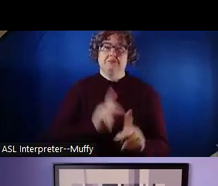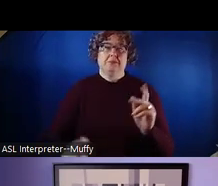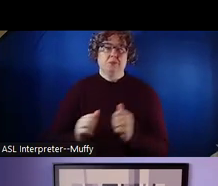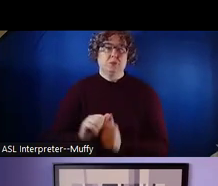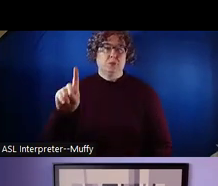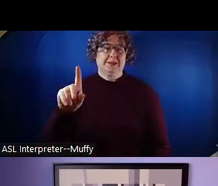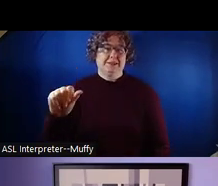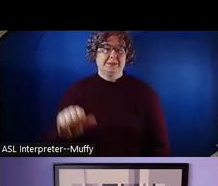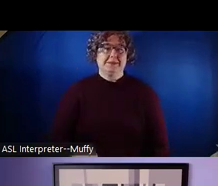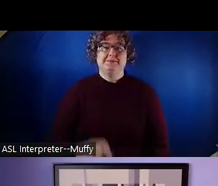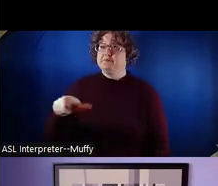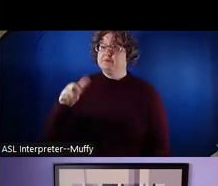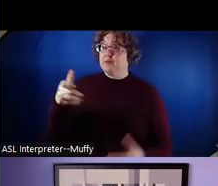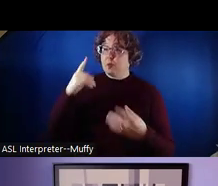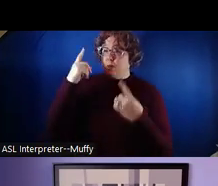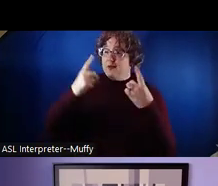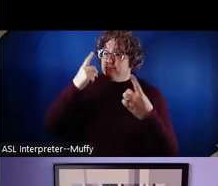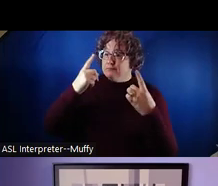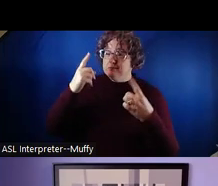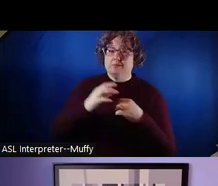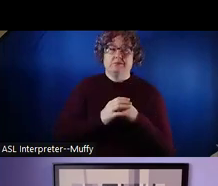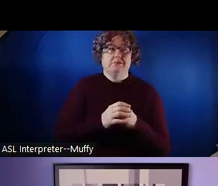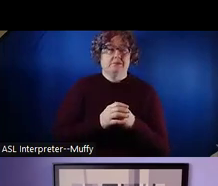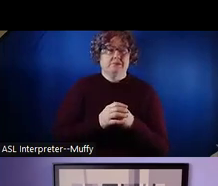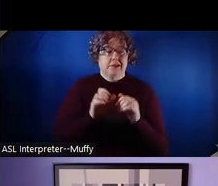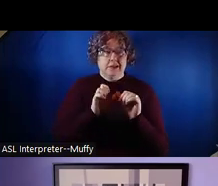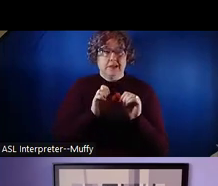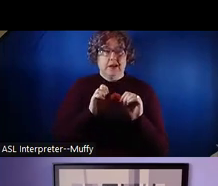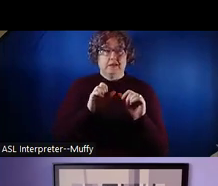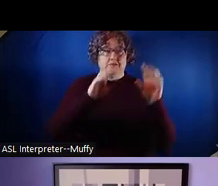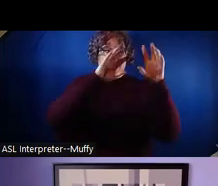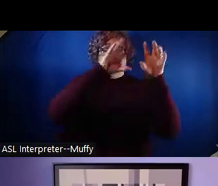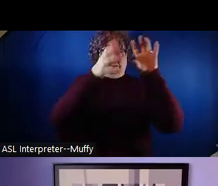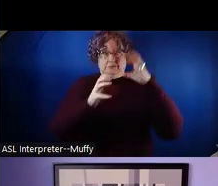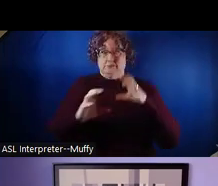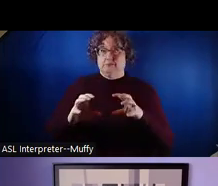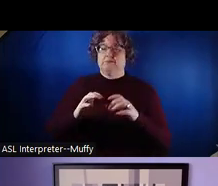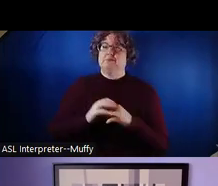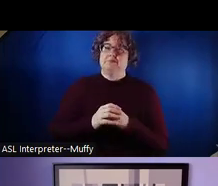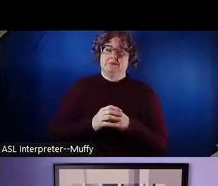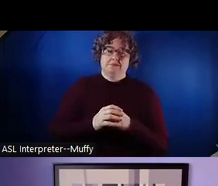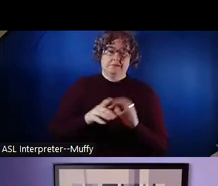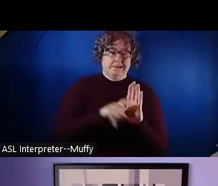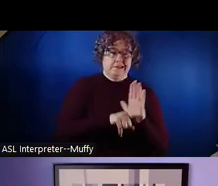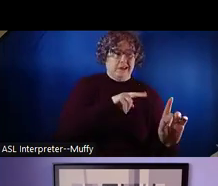And another way of thinking about that constellation of negative perceptions and assumptions